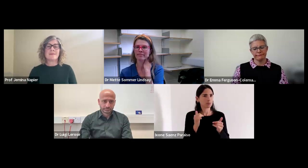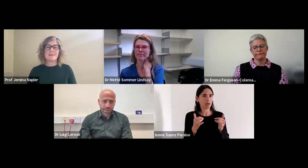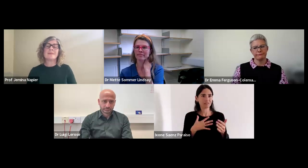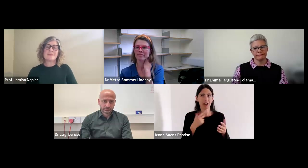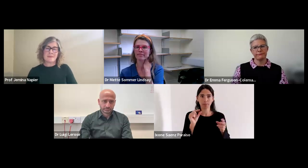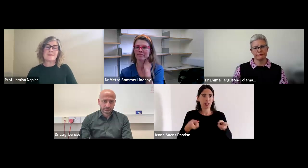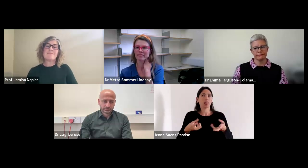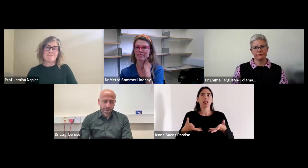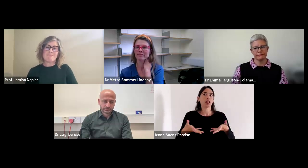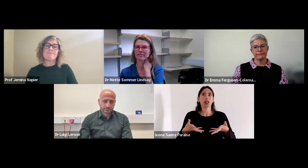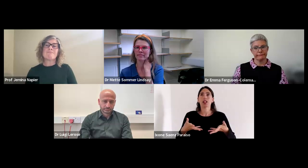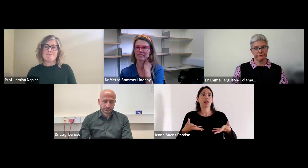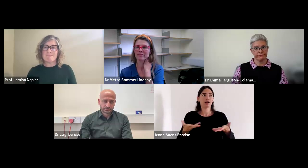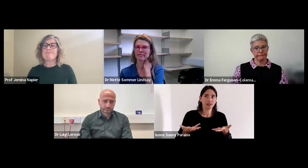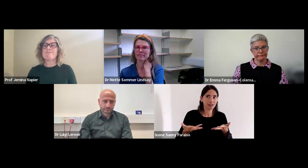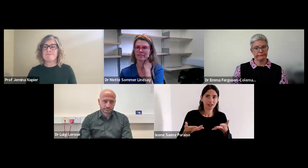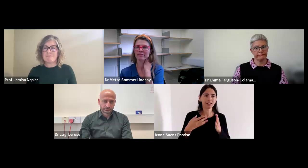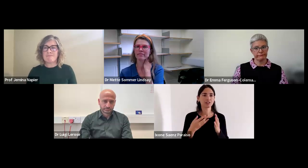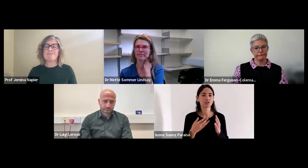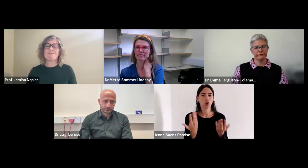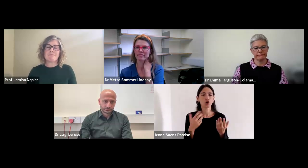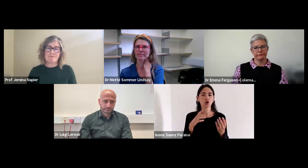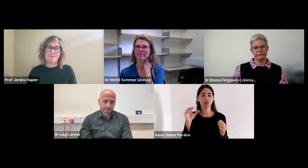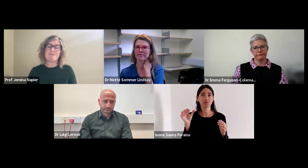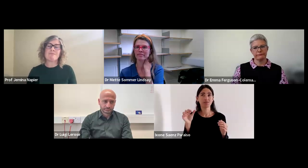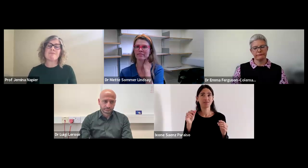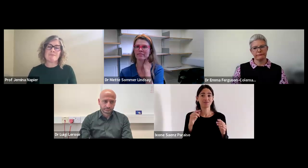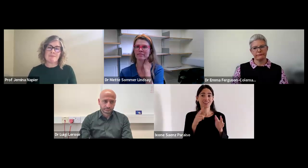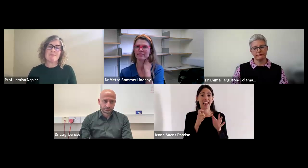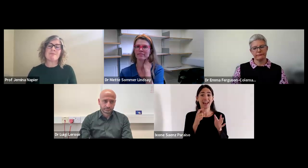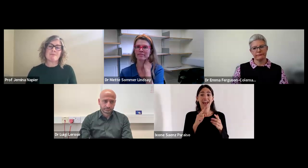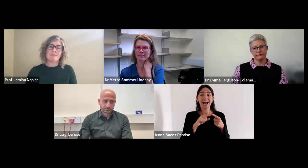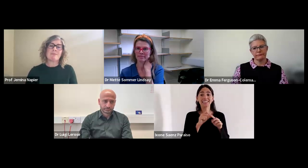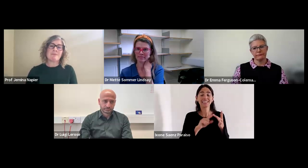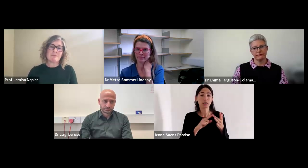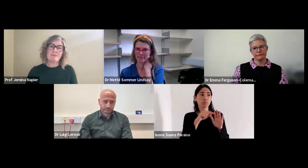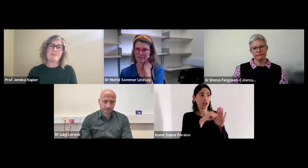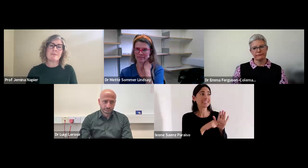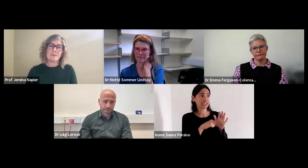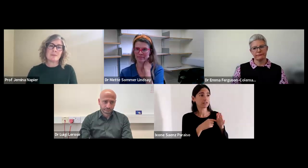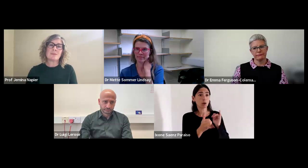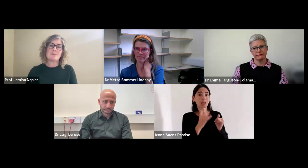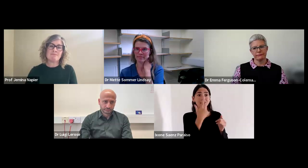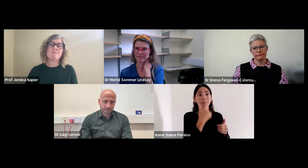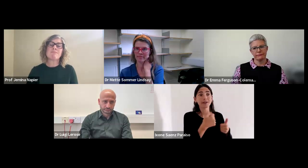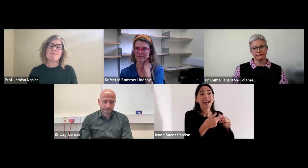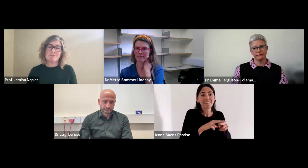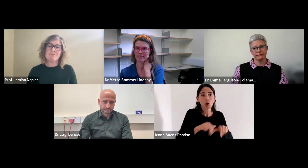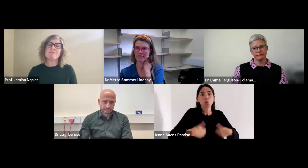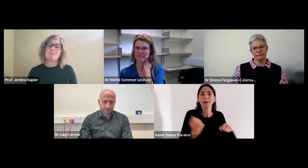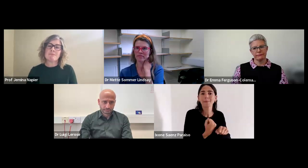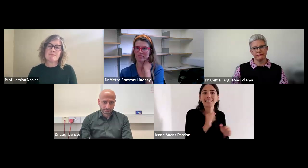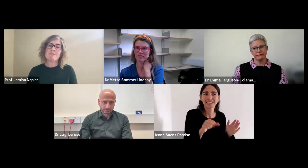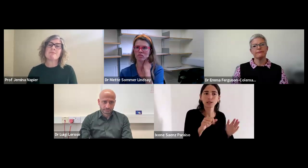back and sometimes you feel trapped because there is no process. So EDI policies can be